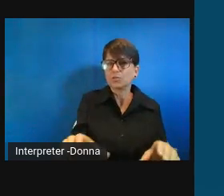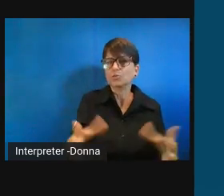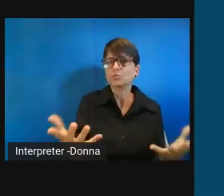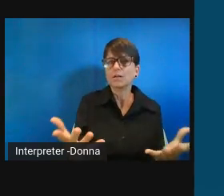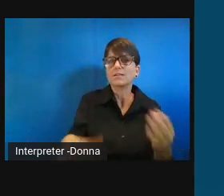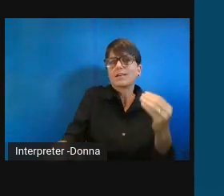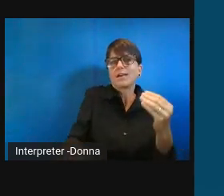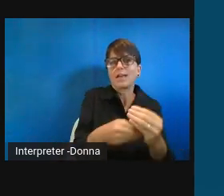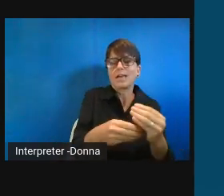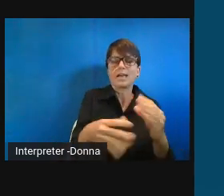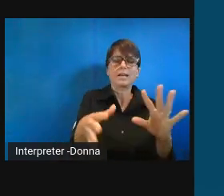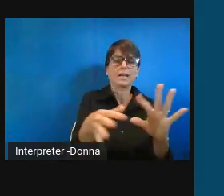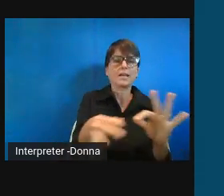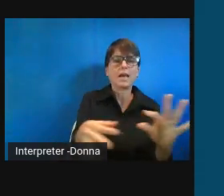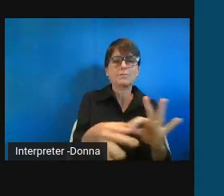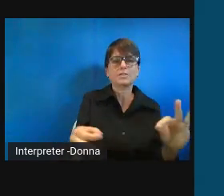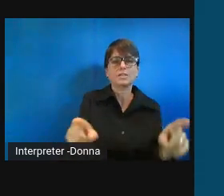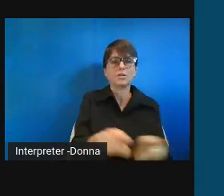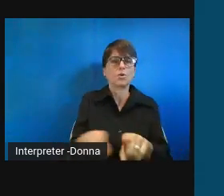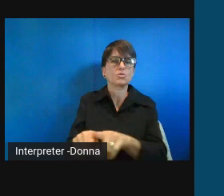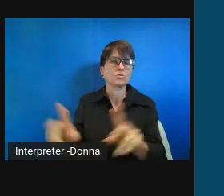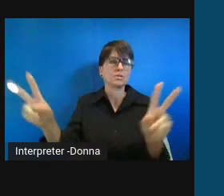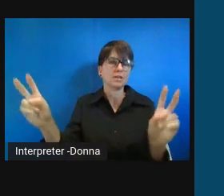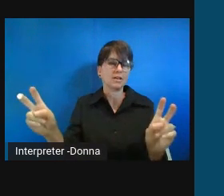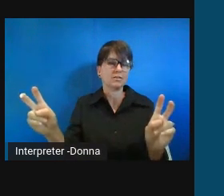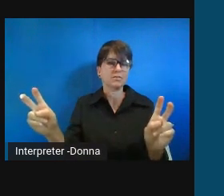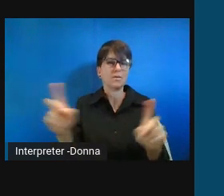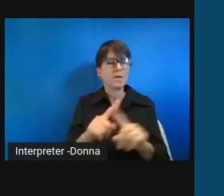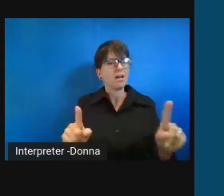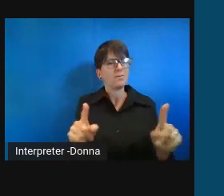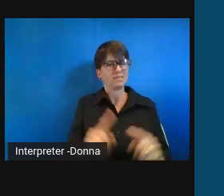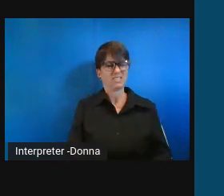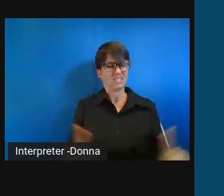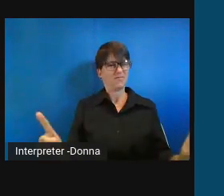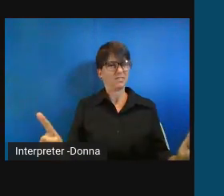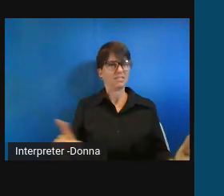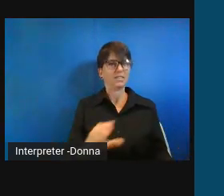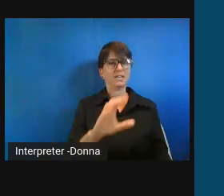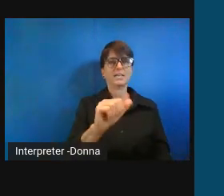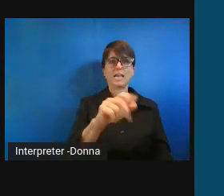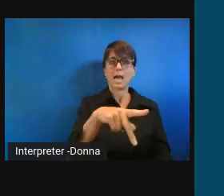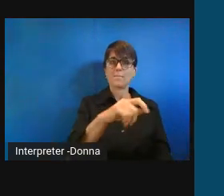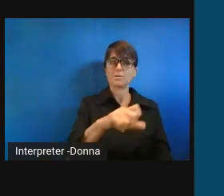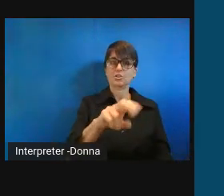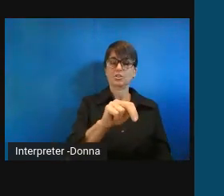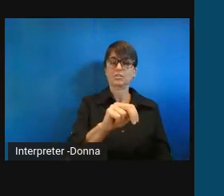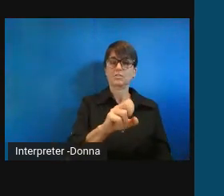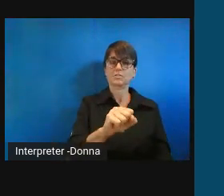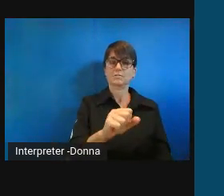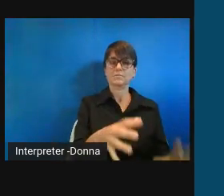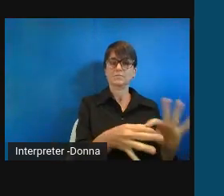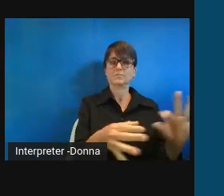also, titles to your videos. But what's the difference? Captions convey all the essential audio, the dialogue, music,